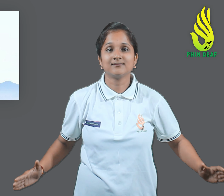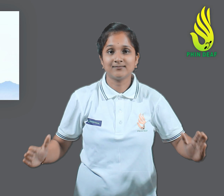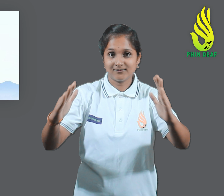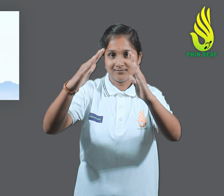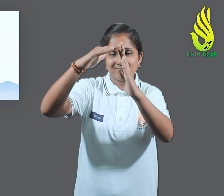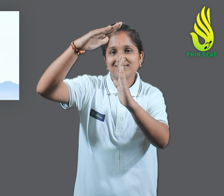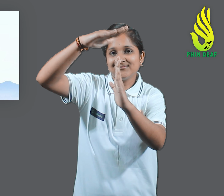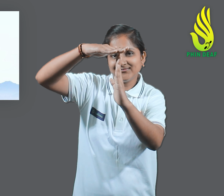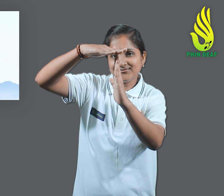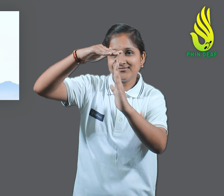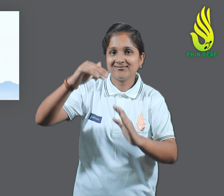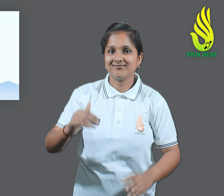Peak